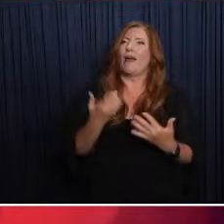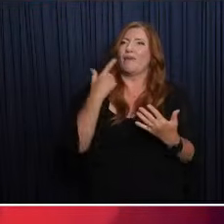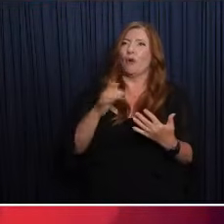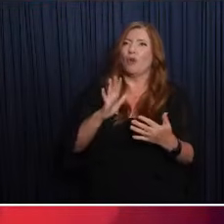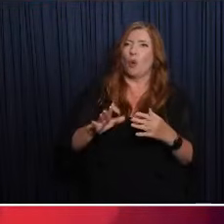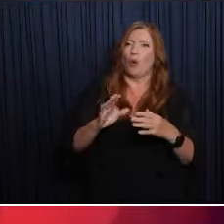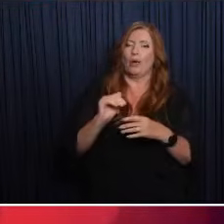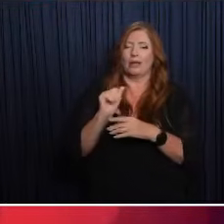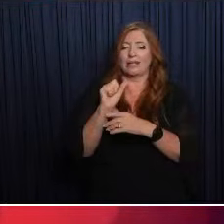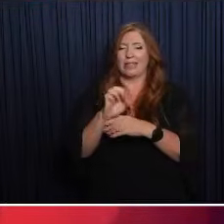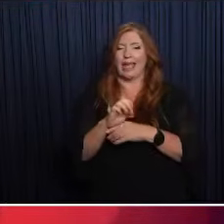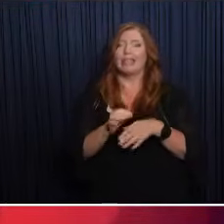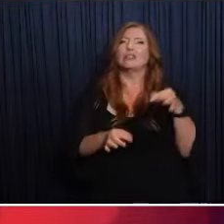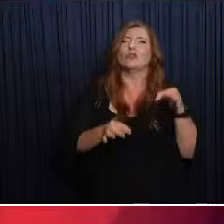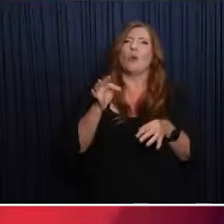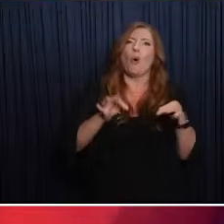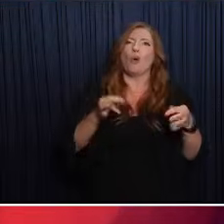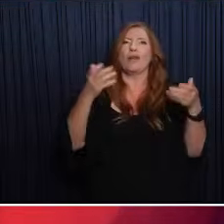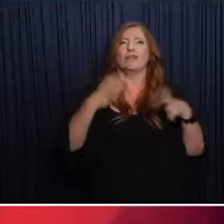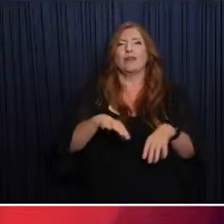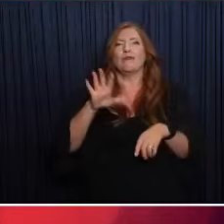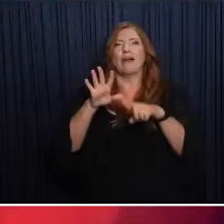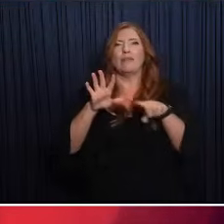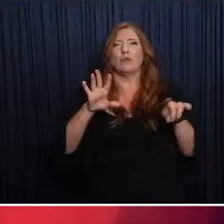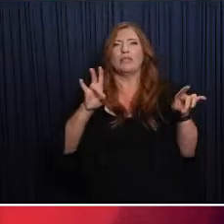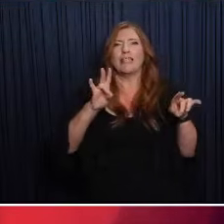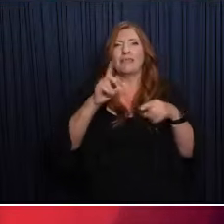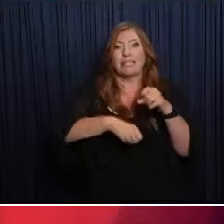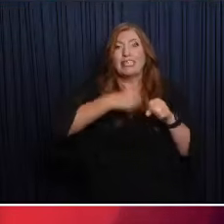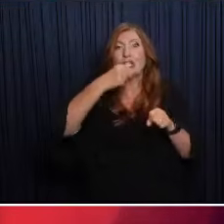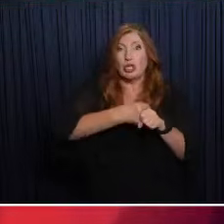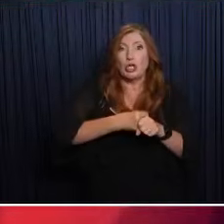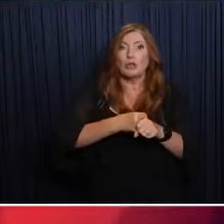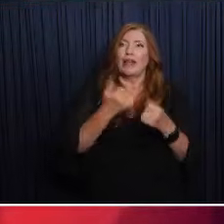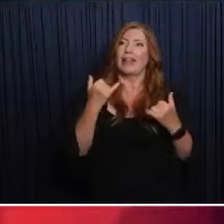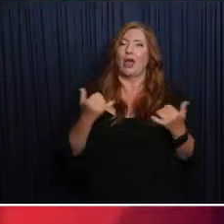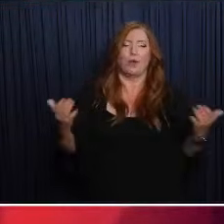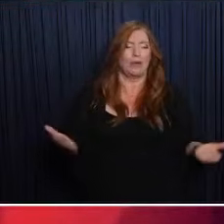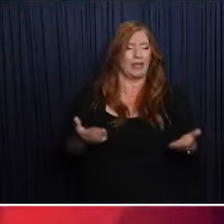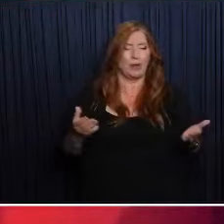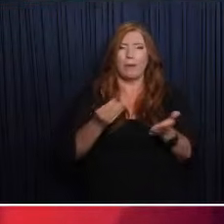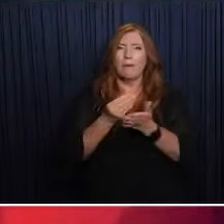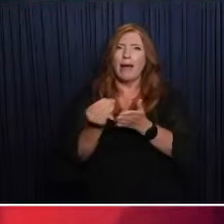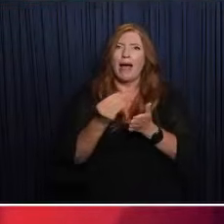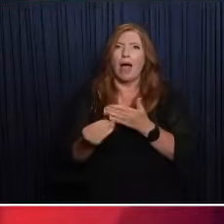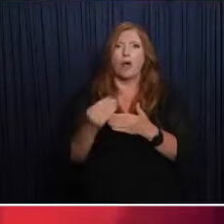IN MEXICO, YOU CAN COME AND WAIT FOR YOUR CASE TO BE ADJUDICATED.